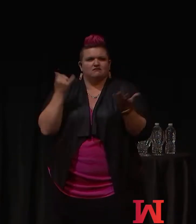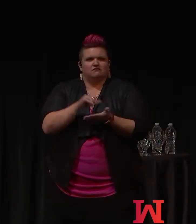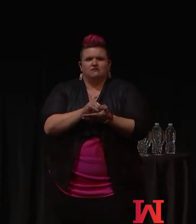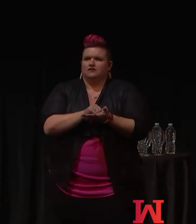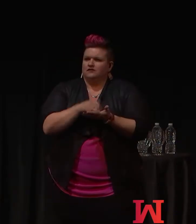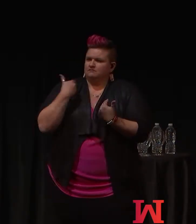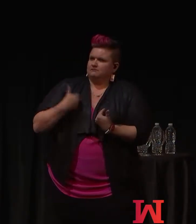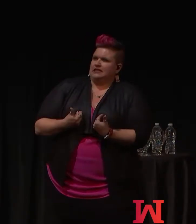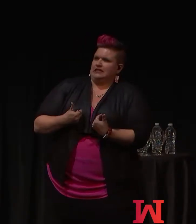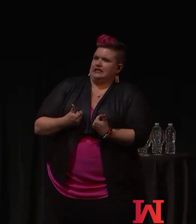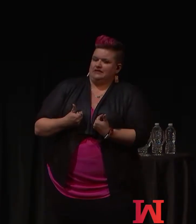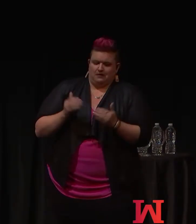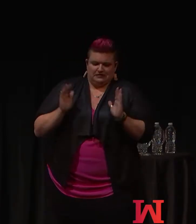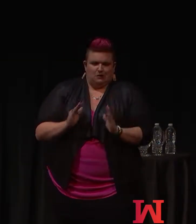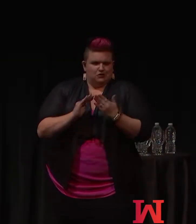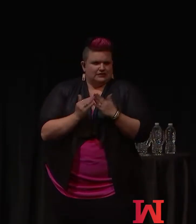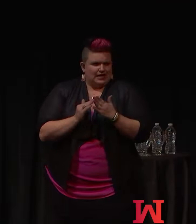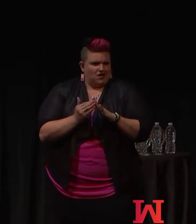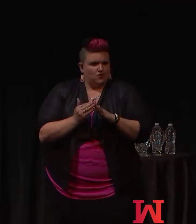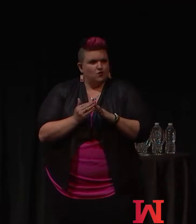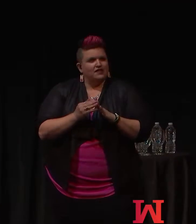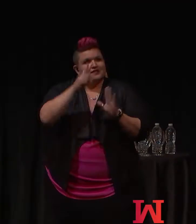someone like me, from a small town, with big dreams,